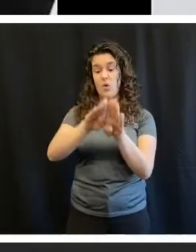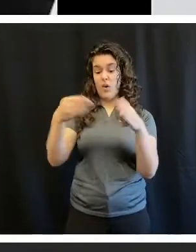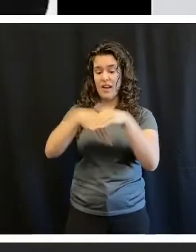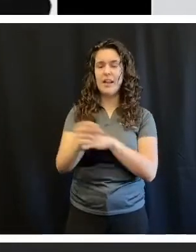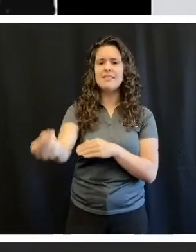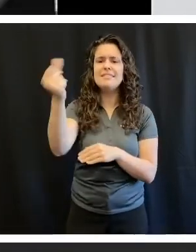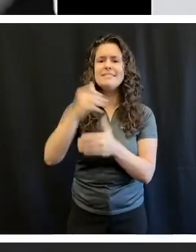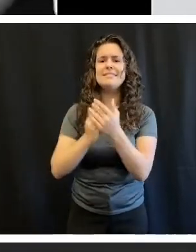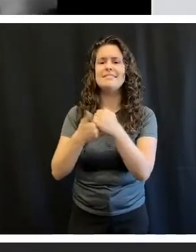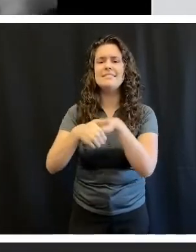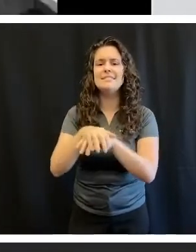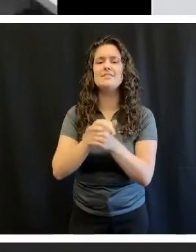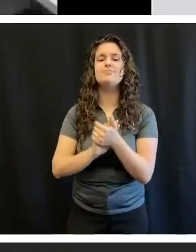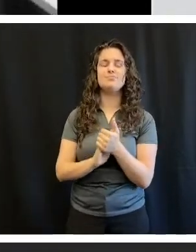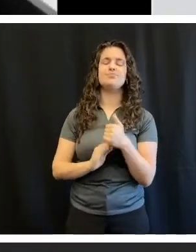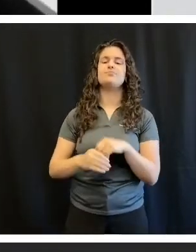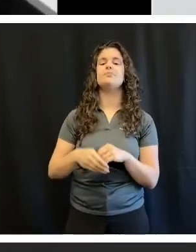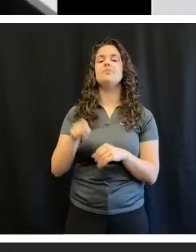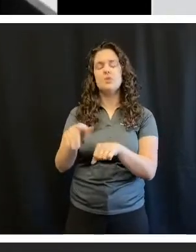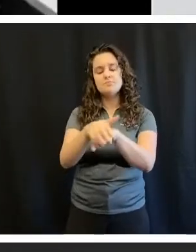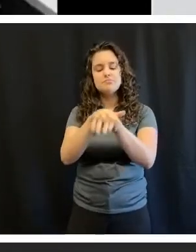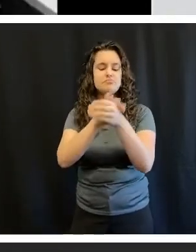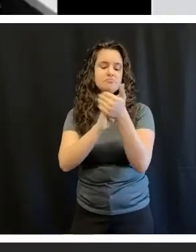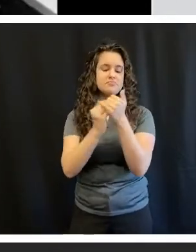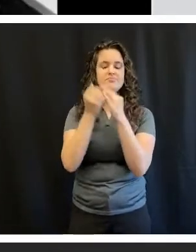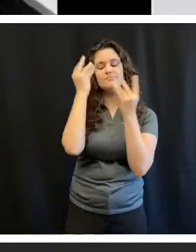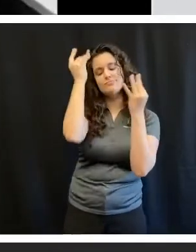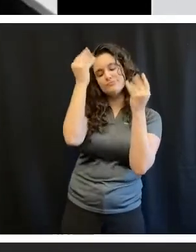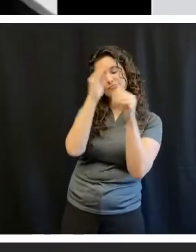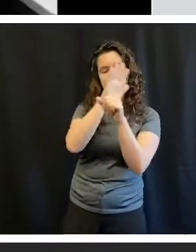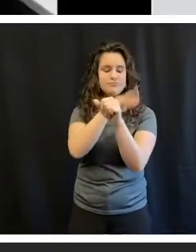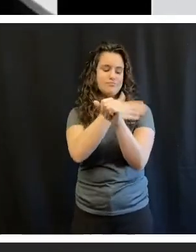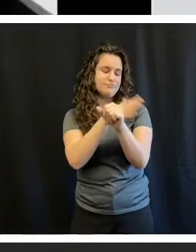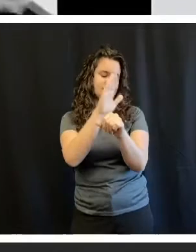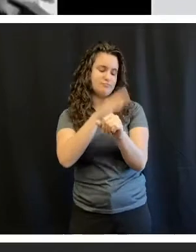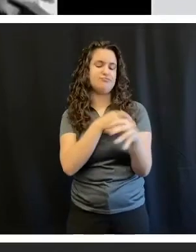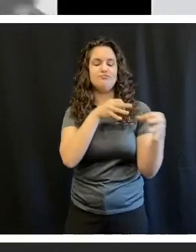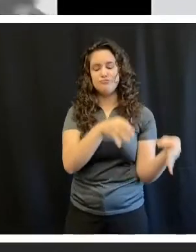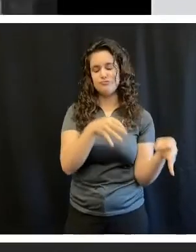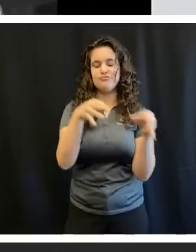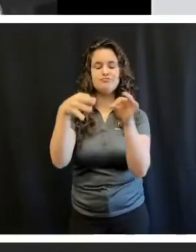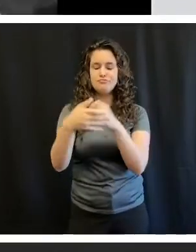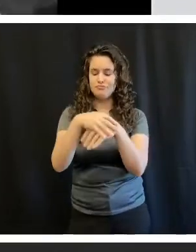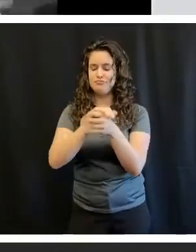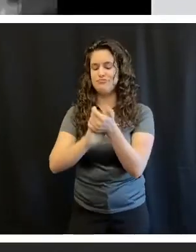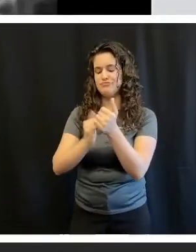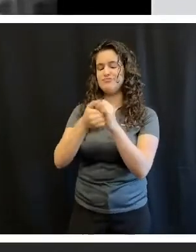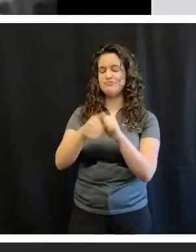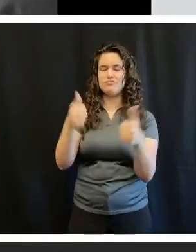20 seconds or more Take your time, sing a song, spit a rhyme When you finish, you can put on some gloves 20 seconds or more